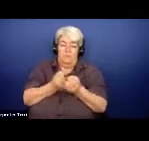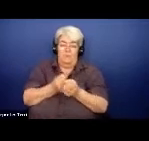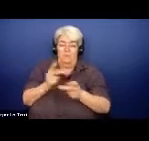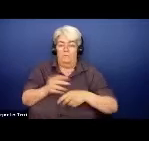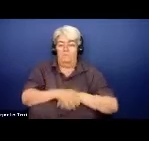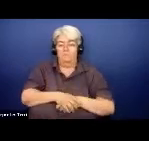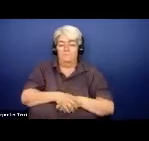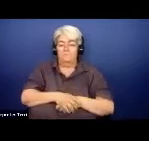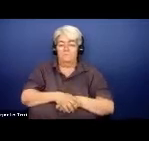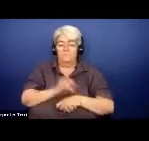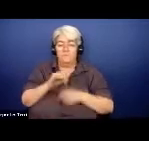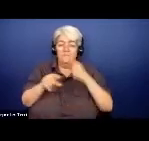you will go to the next slide that